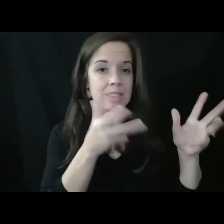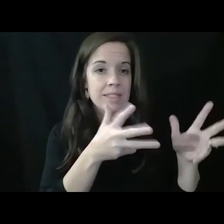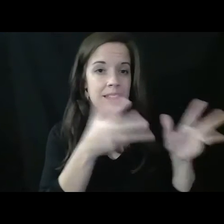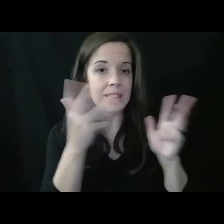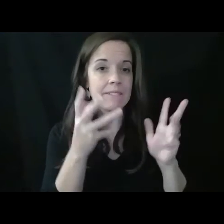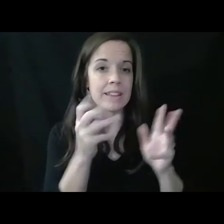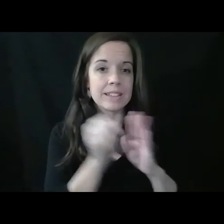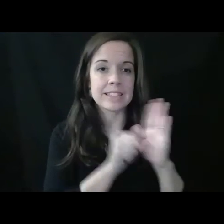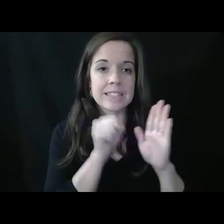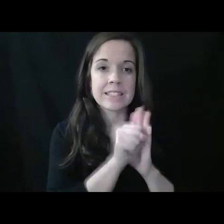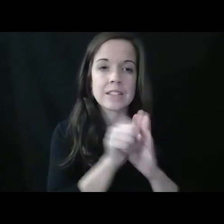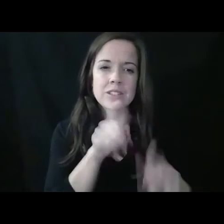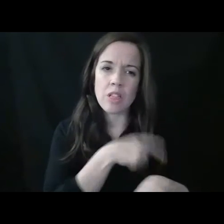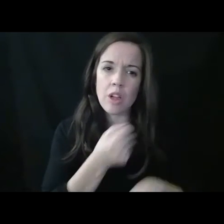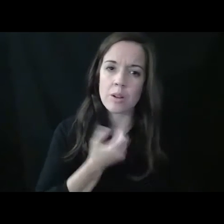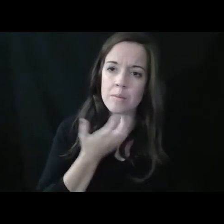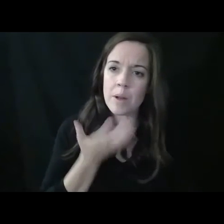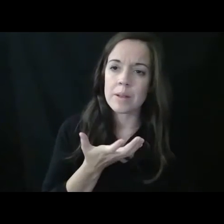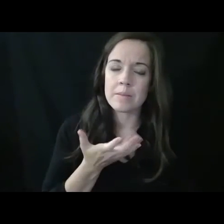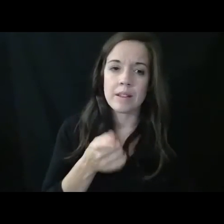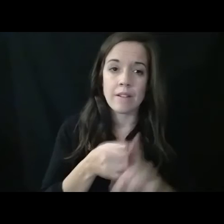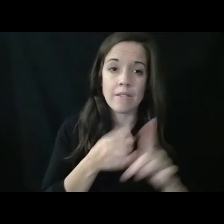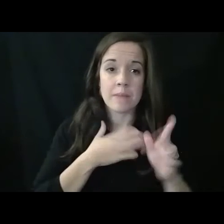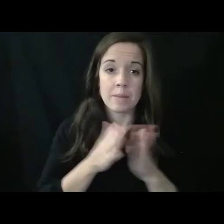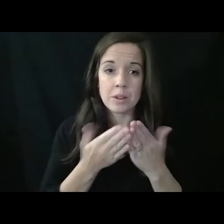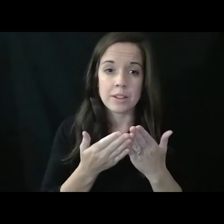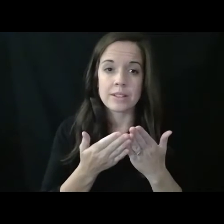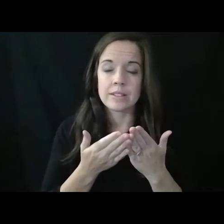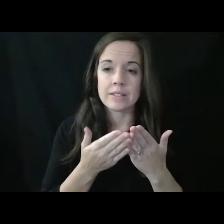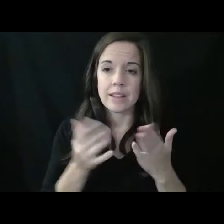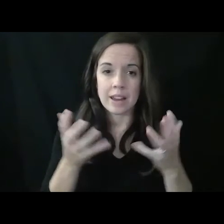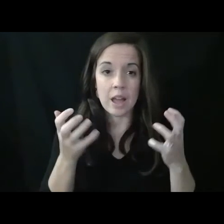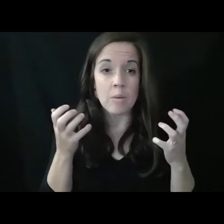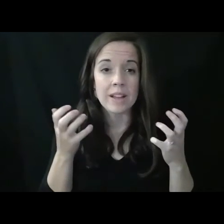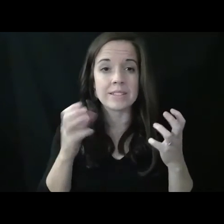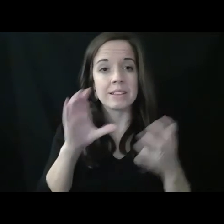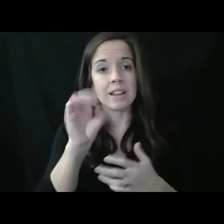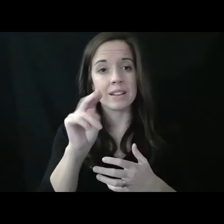It’s a longer poem from my book. And, I do want to give a content warning: It’s about sexual assault.